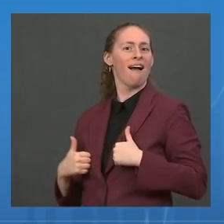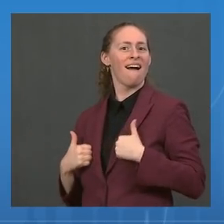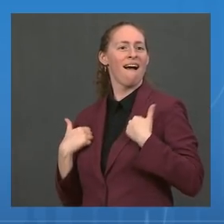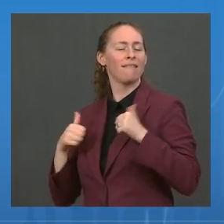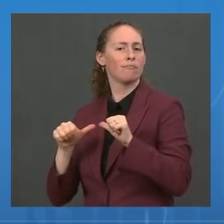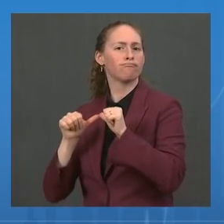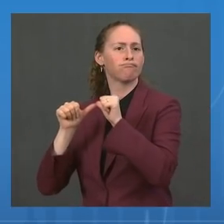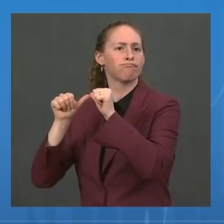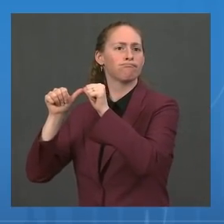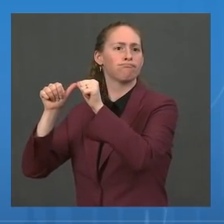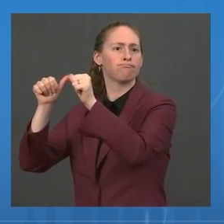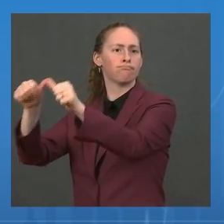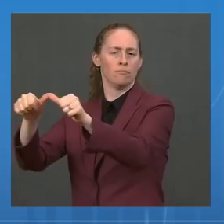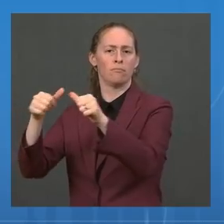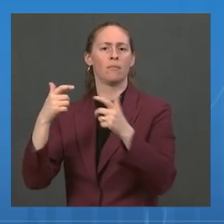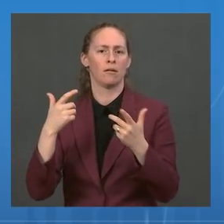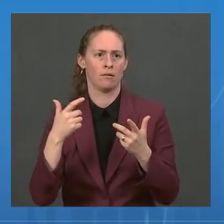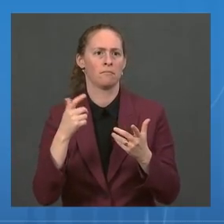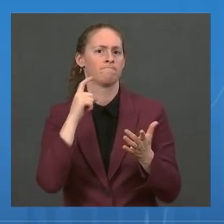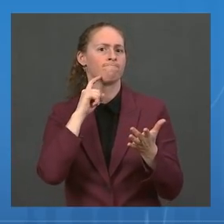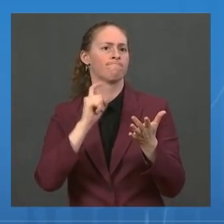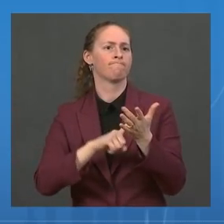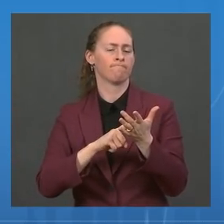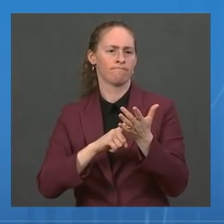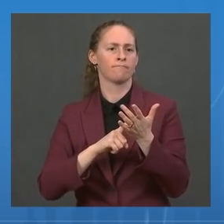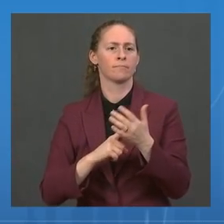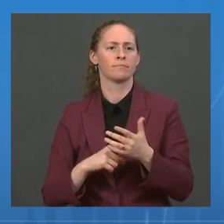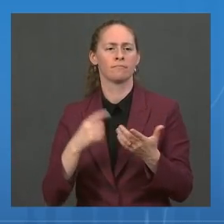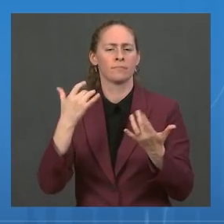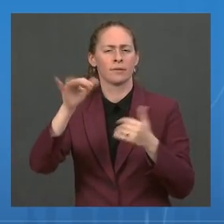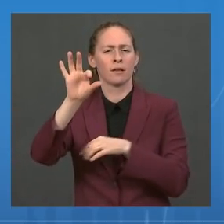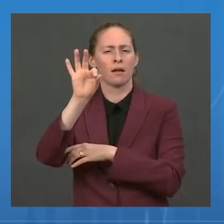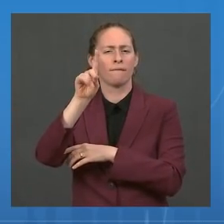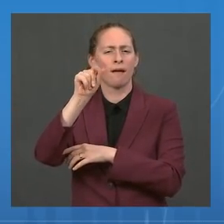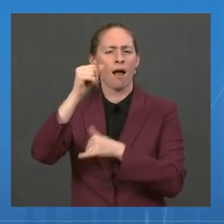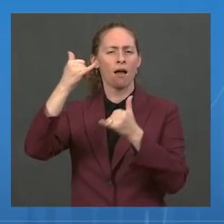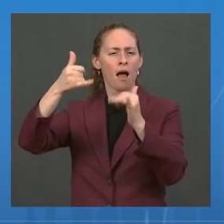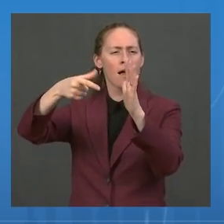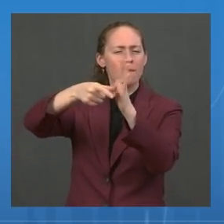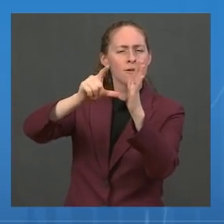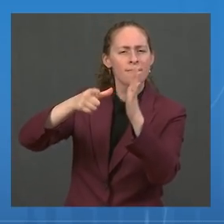The FDA will look at the data, and in their usual, very efficient and effective way,